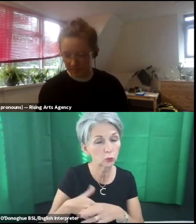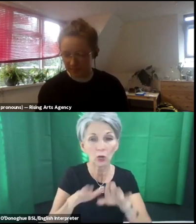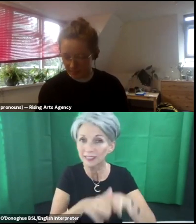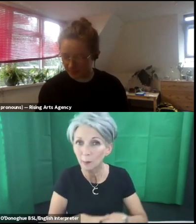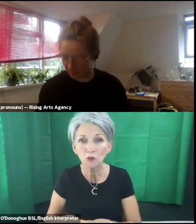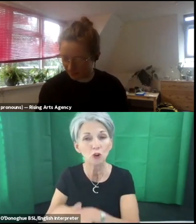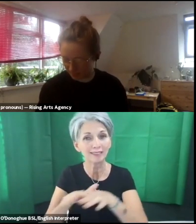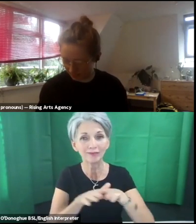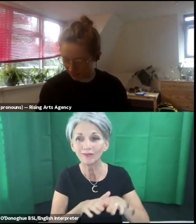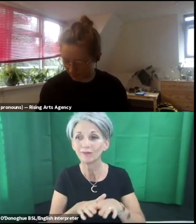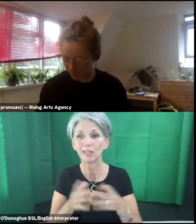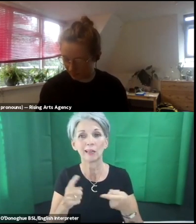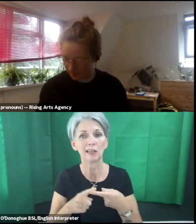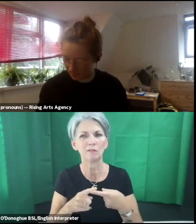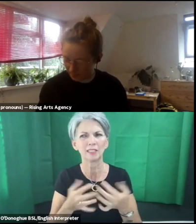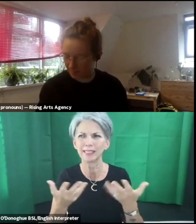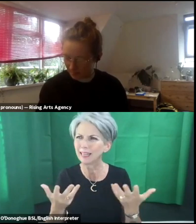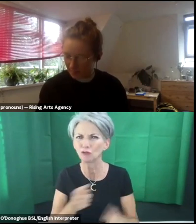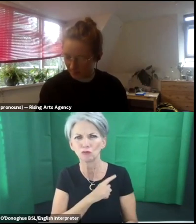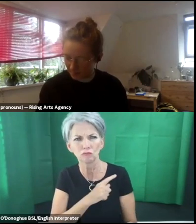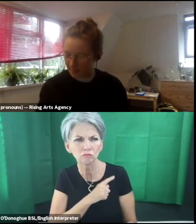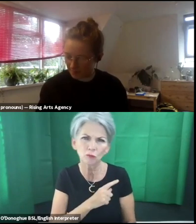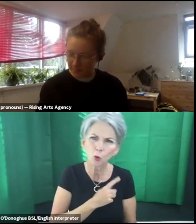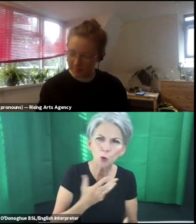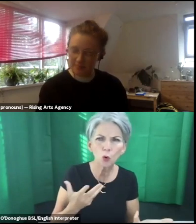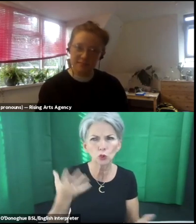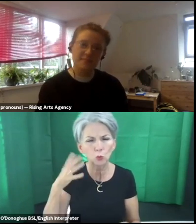If there's a particular cause that you want us to work on, come and get involved.